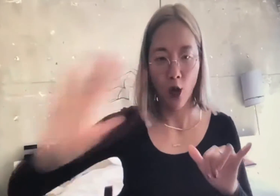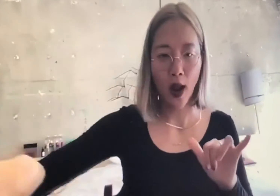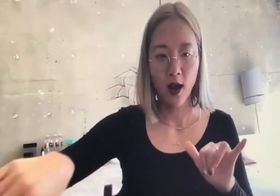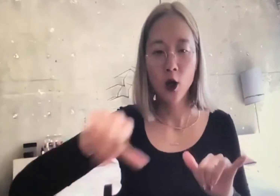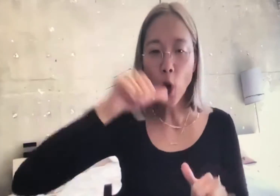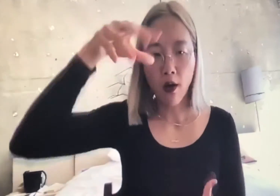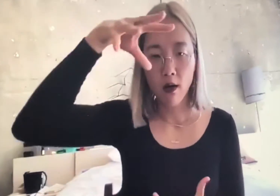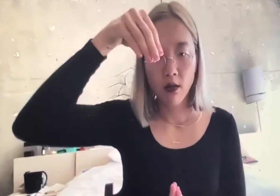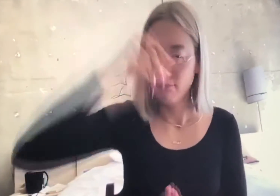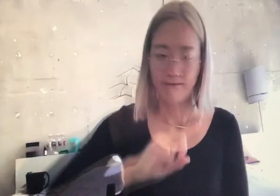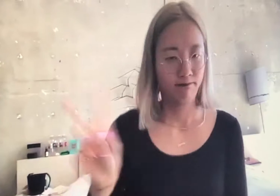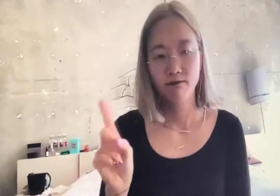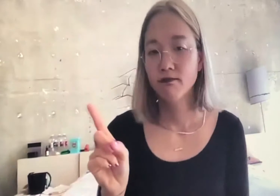five years to stay in the spotlight.